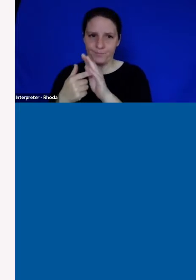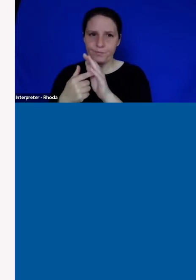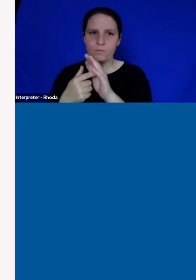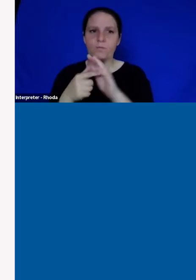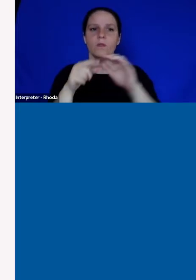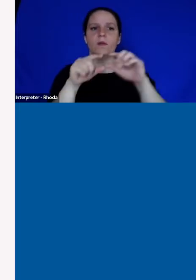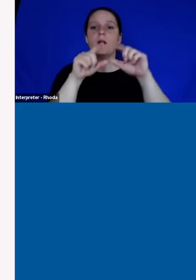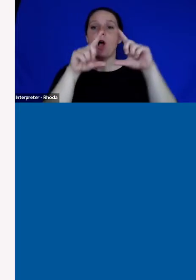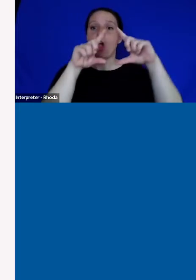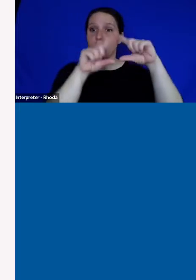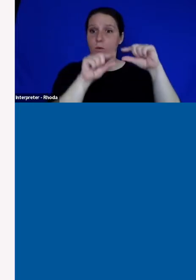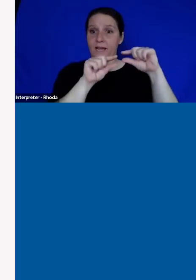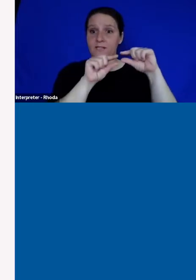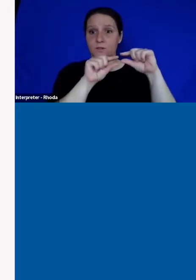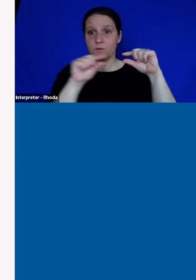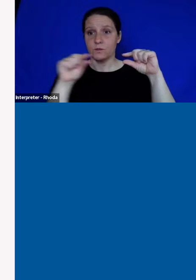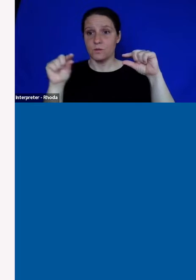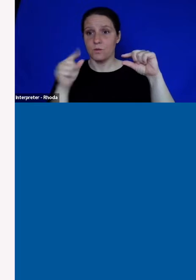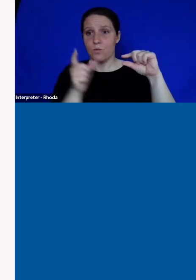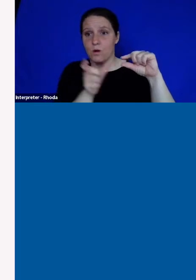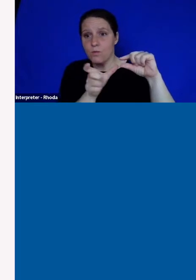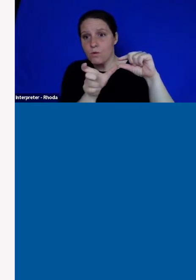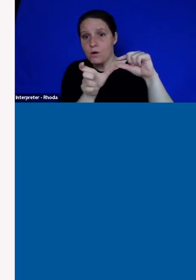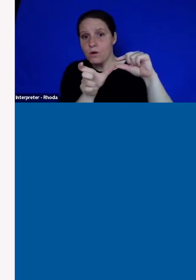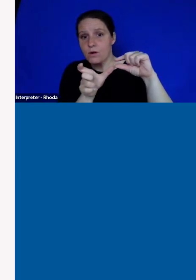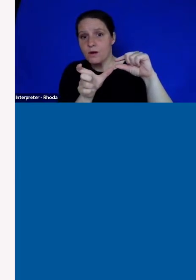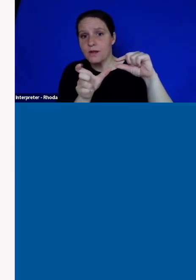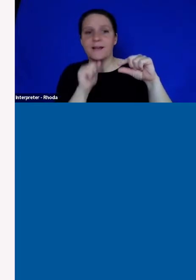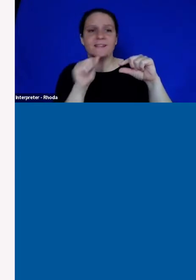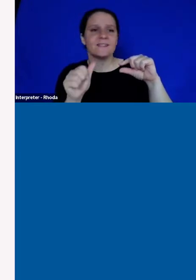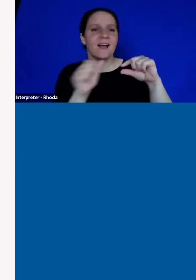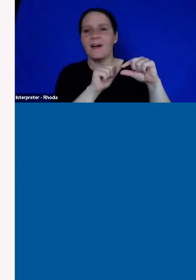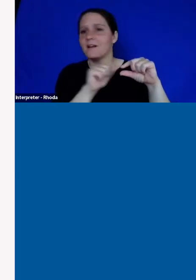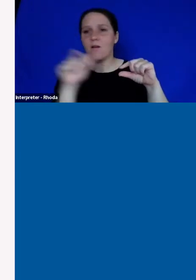Not all social media platforms display handles in PascalCase or camelCase.